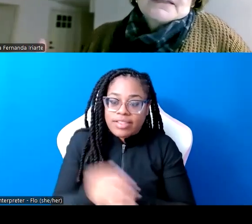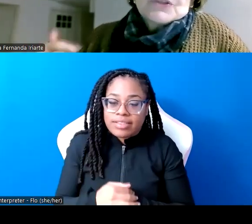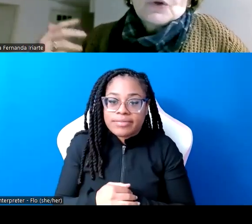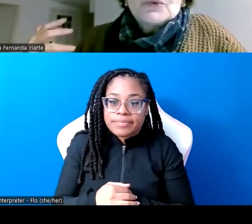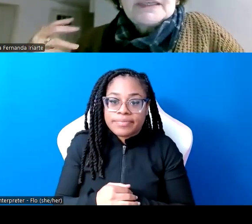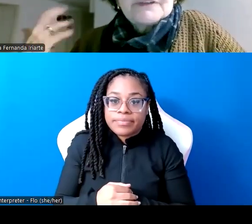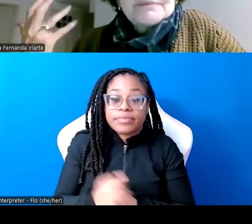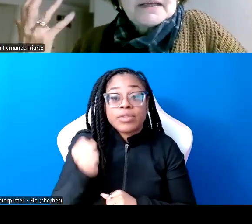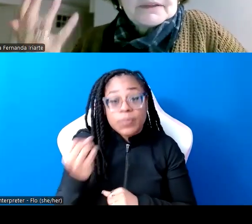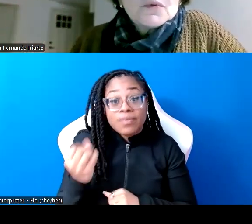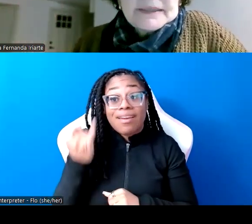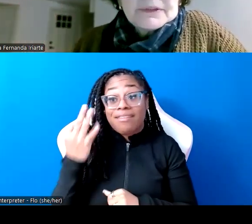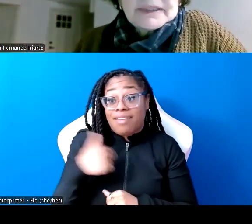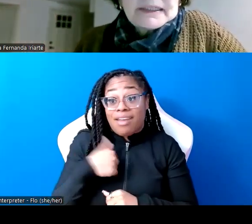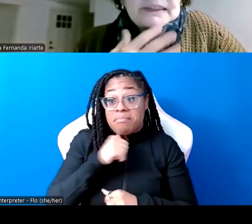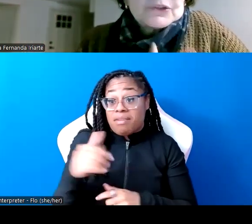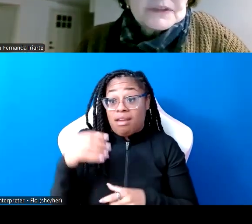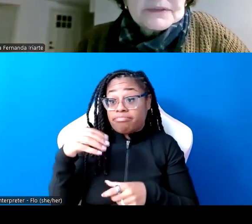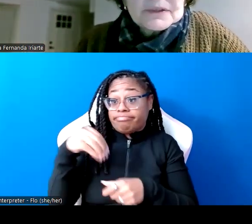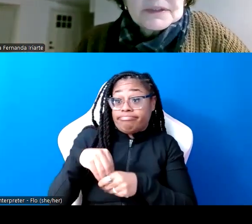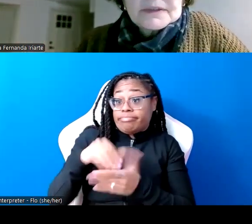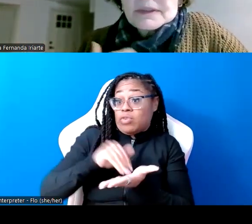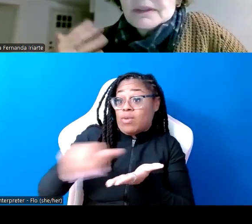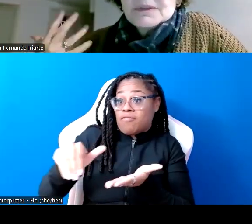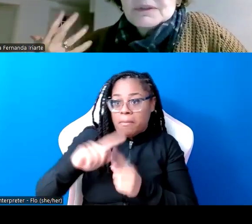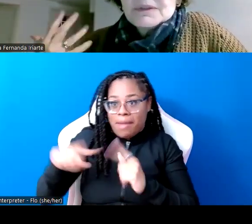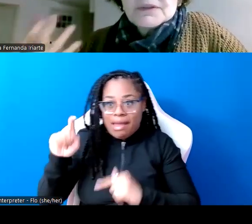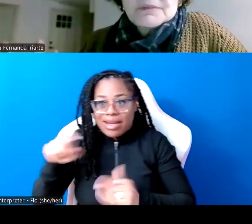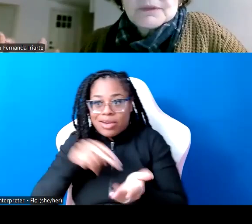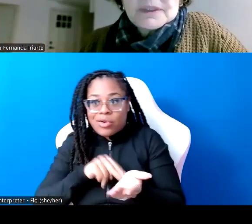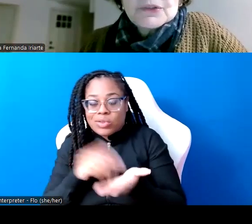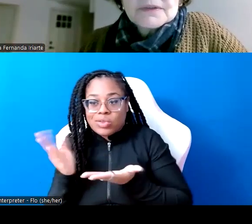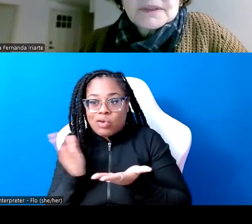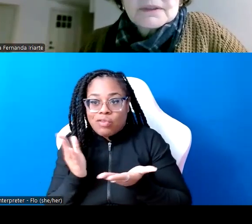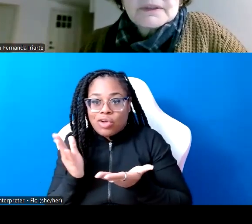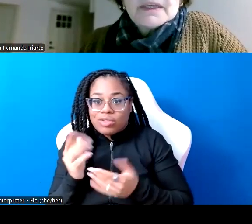So if I'm not on a waiver and I need nursing services and I'm a consumer of the regional center,